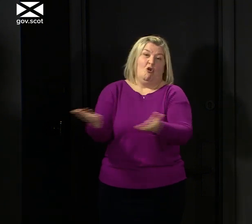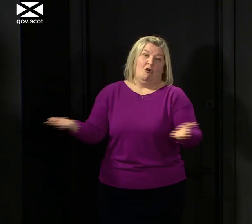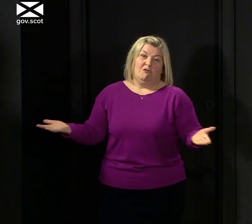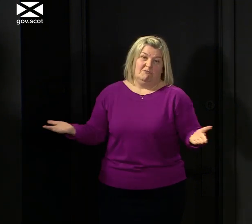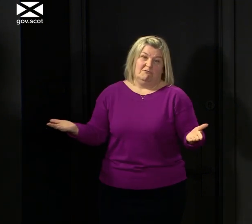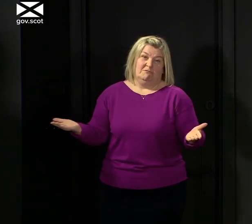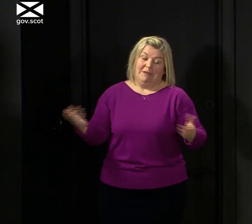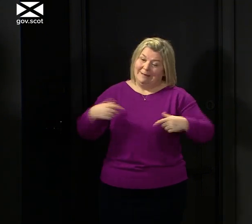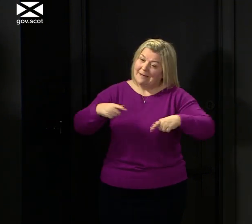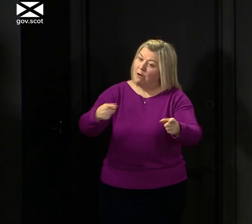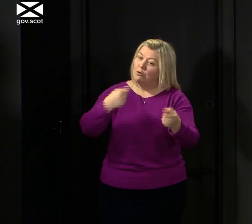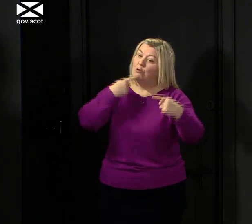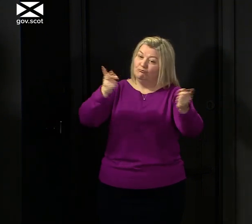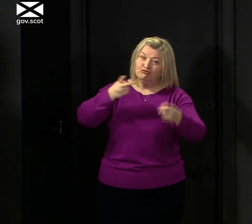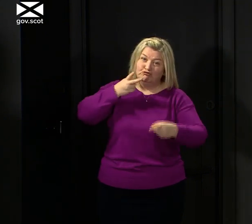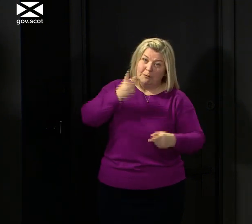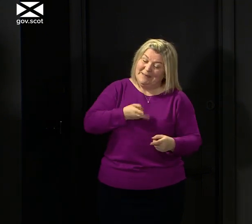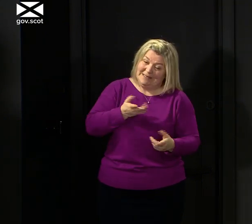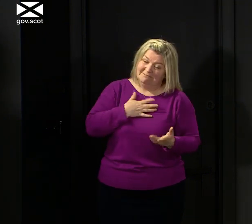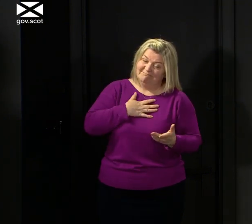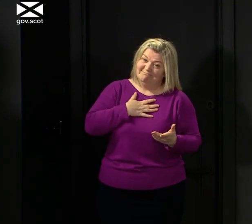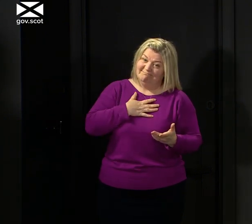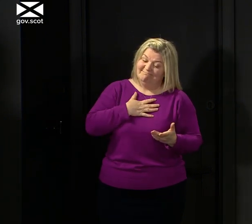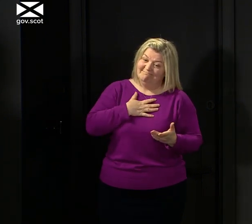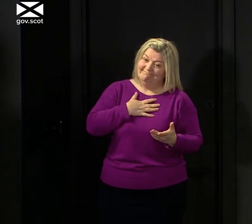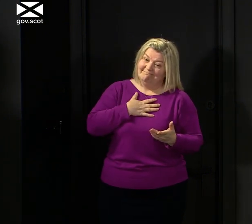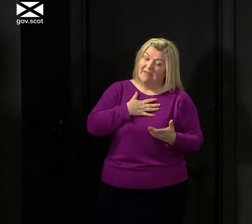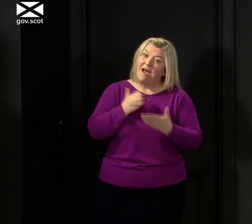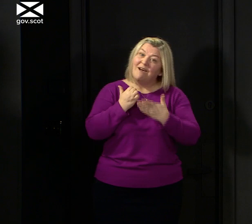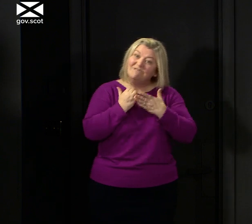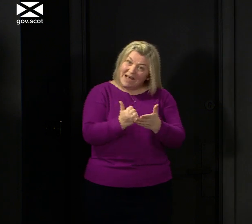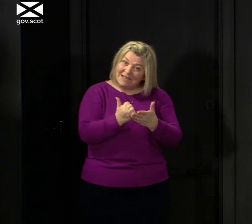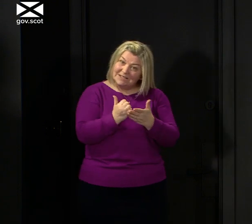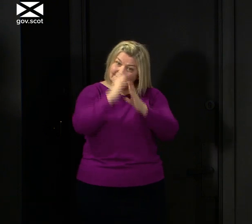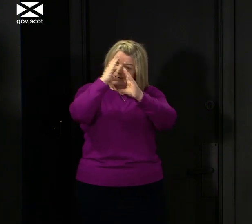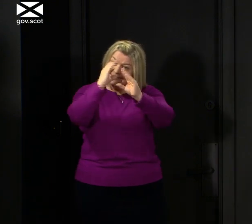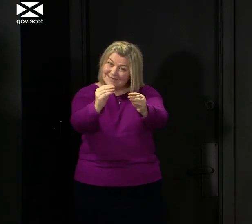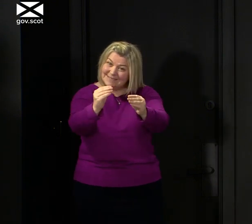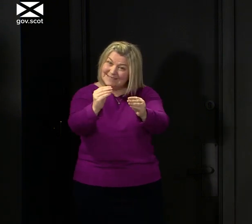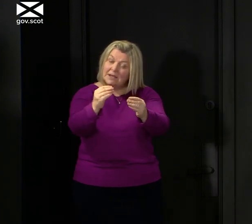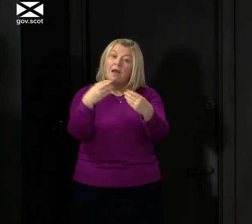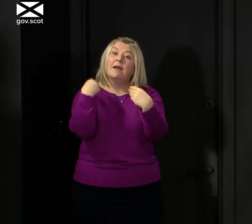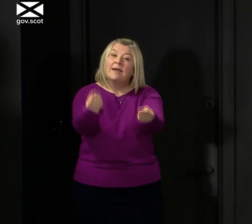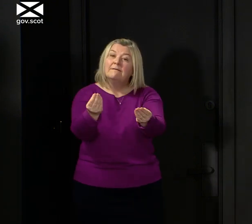statements to the people of Scotland will be that this advice is being given for a reason.